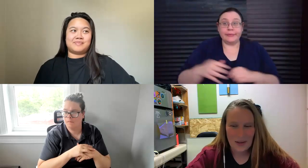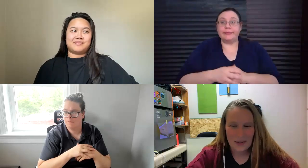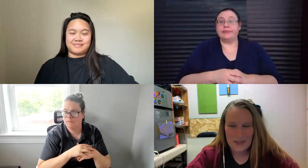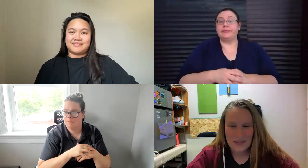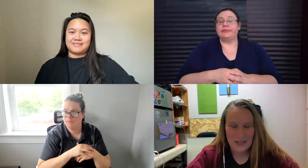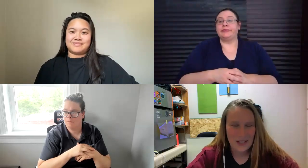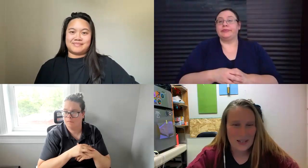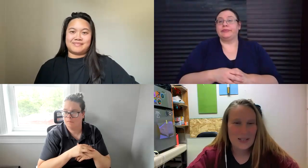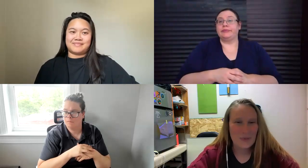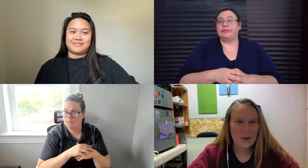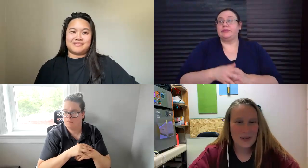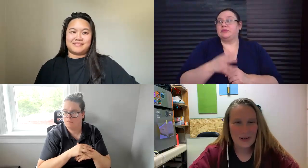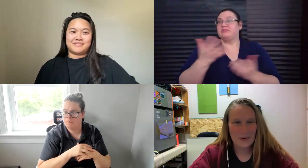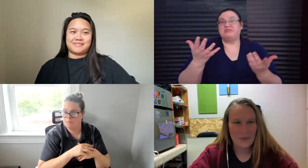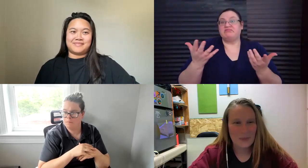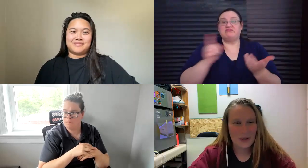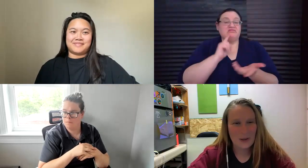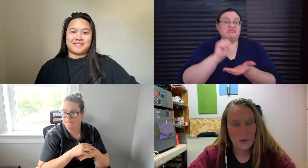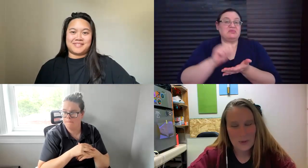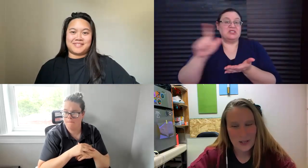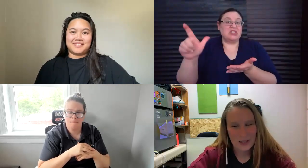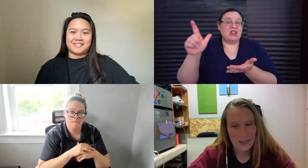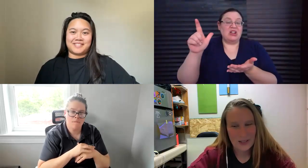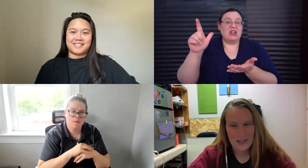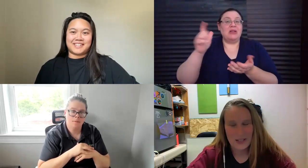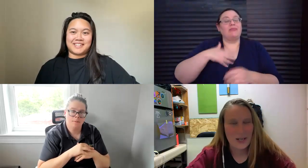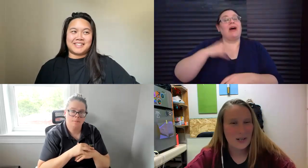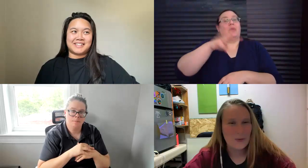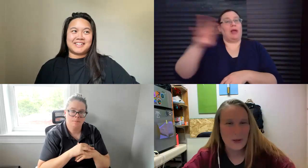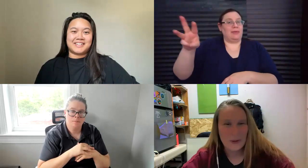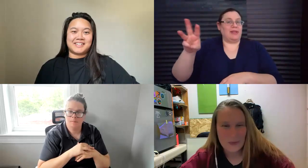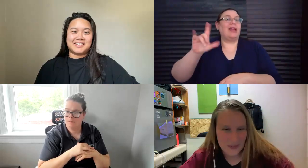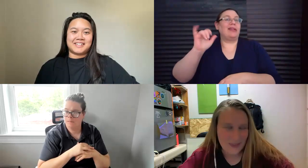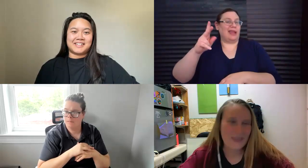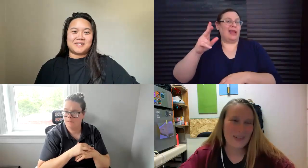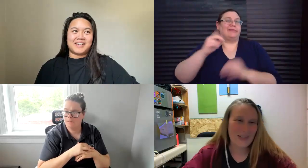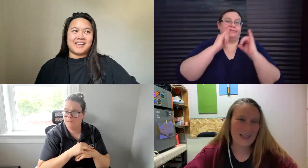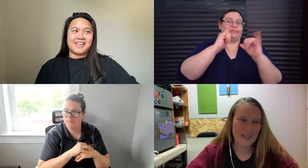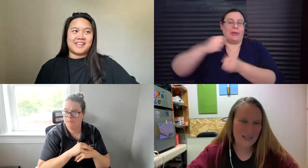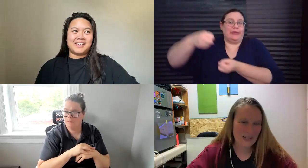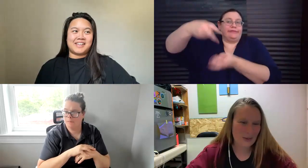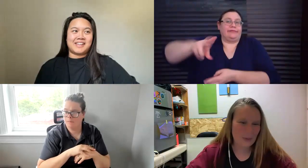And yeah, that's about it. I'll put my website and links in the chat, as well. Thanks.